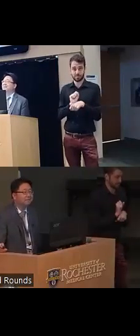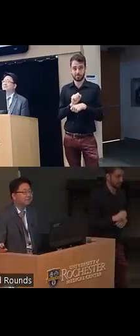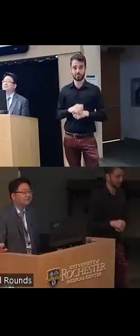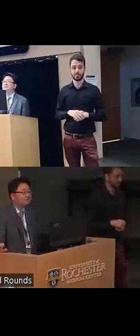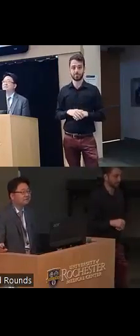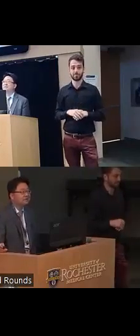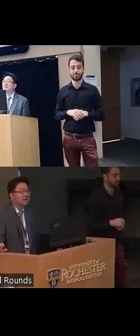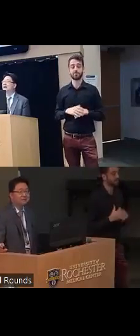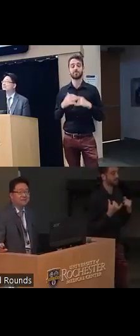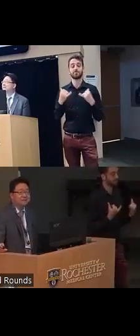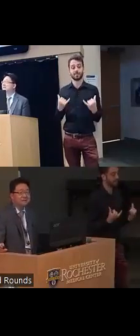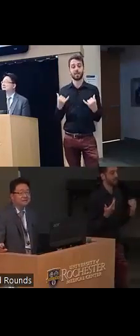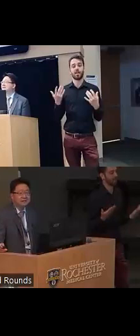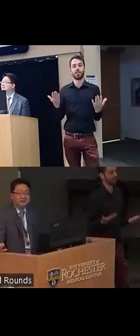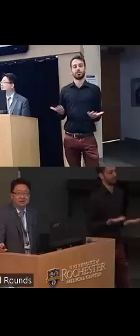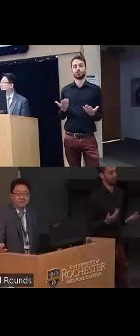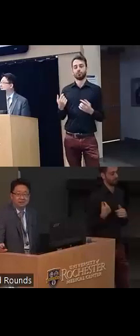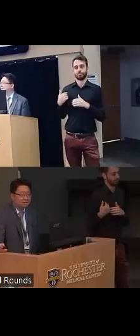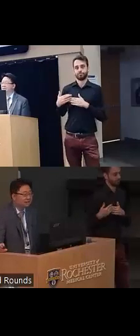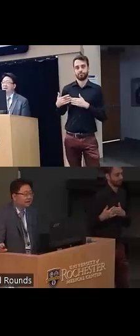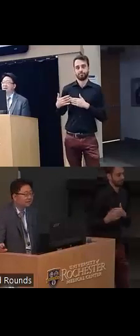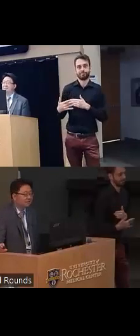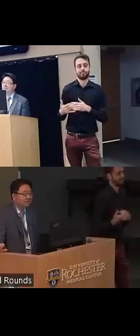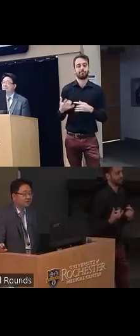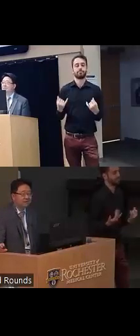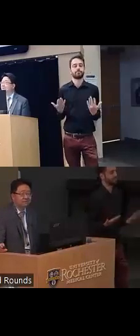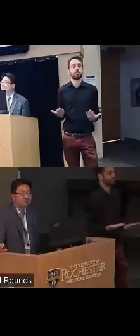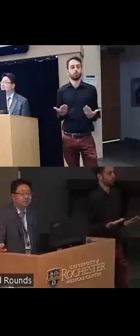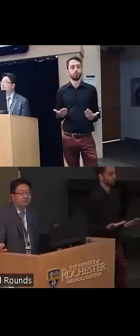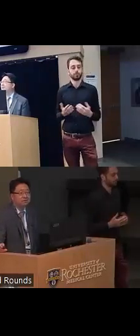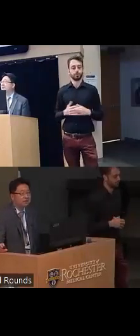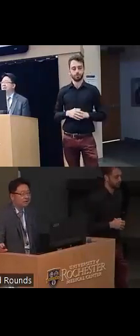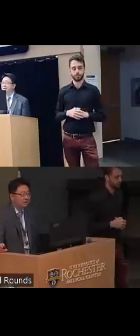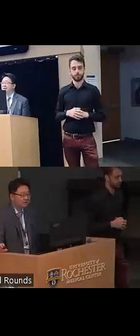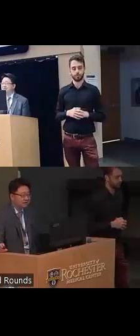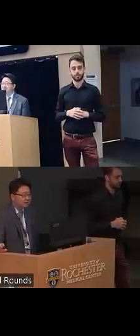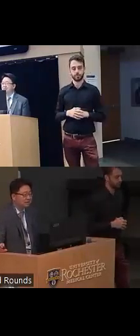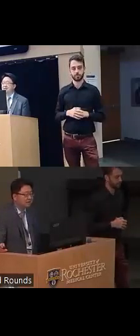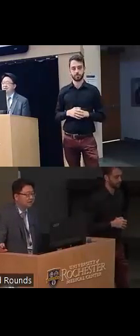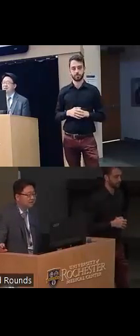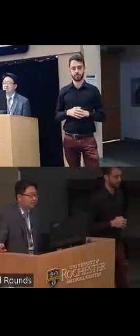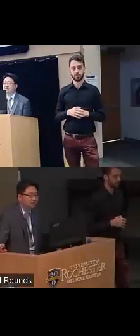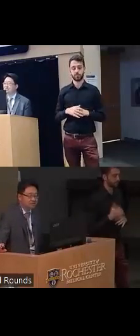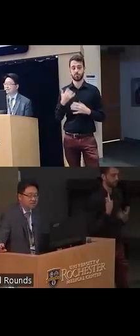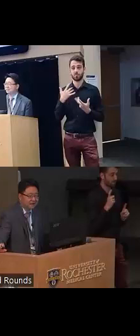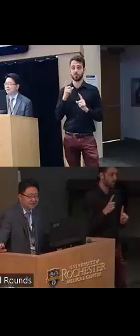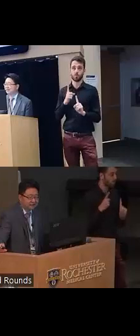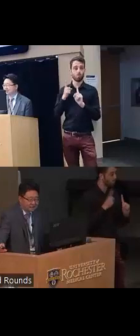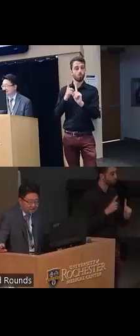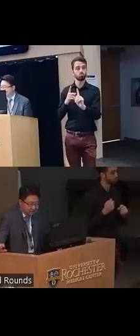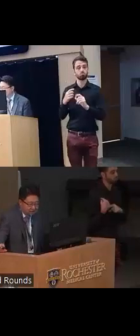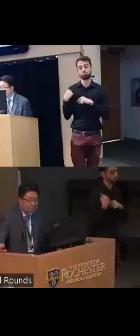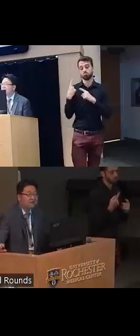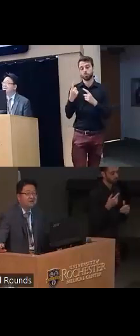are we have certainly done what we have aimed to do and certainly continue to expand and we